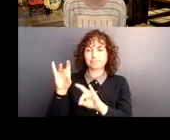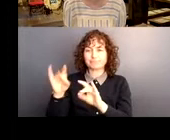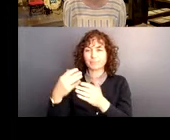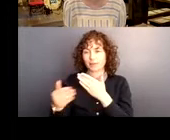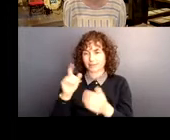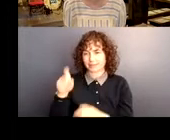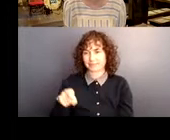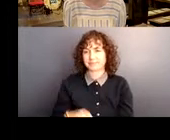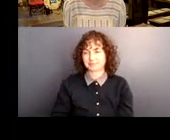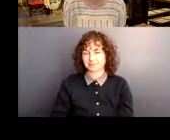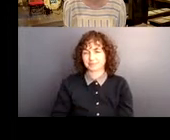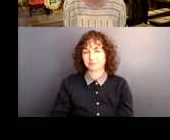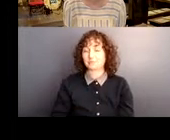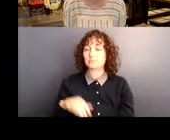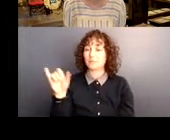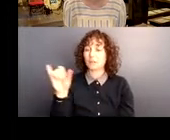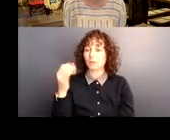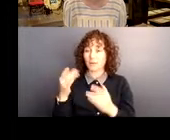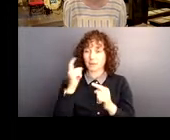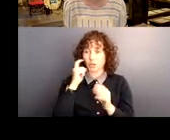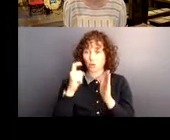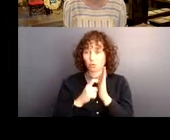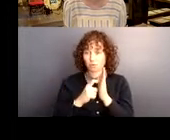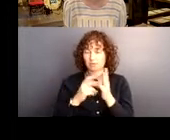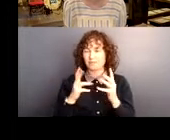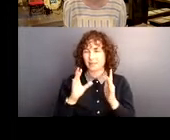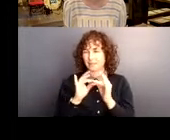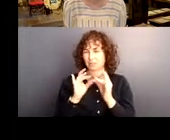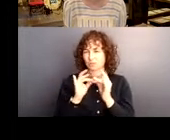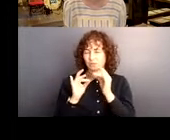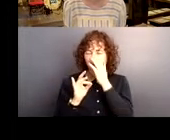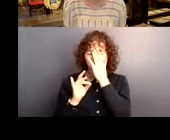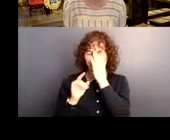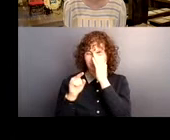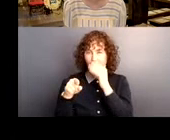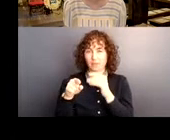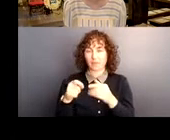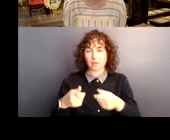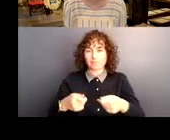So you might notice we mentioned the bins, the unobstructed pathways